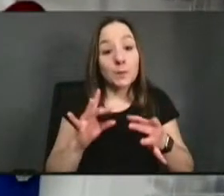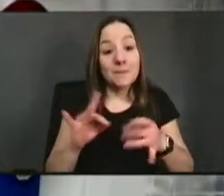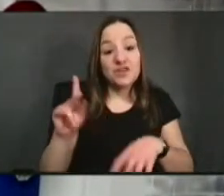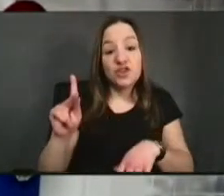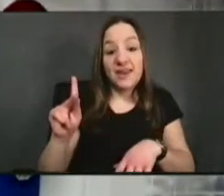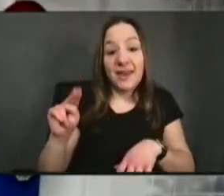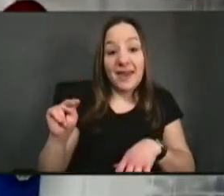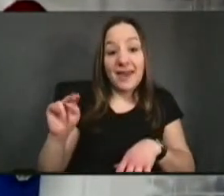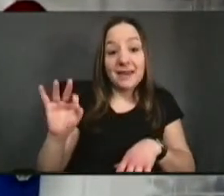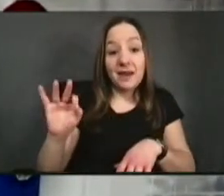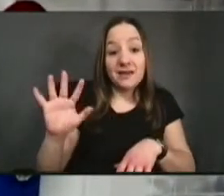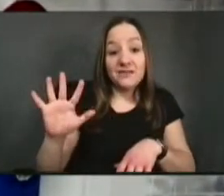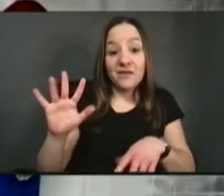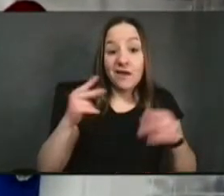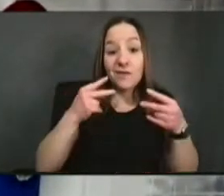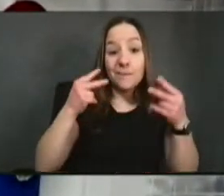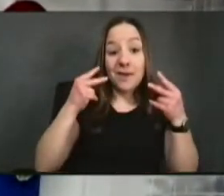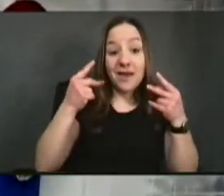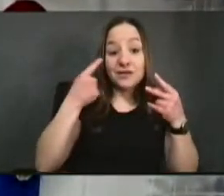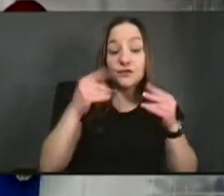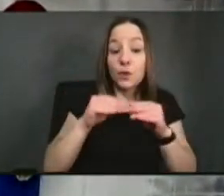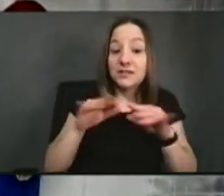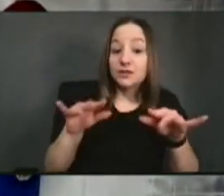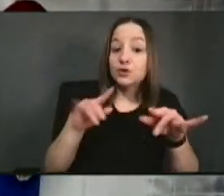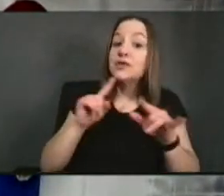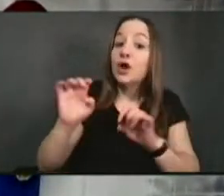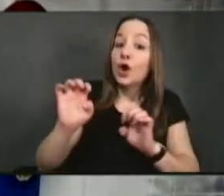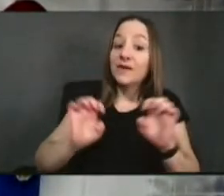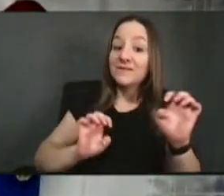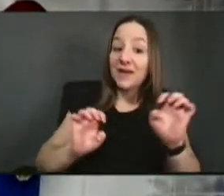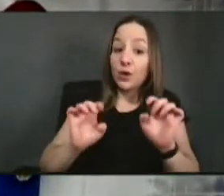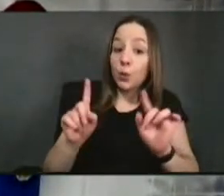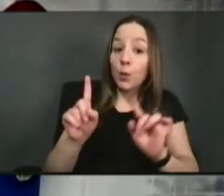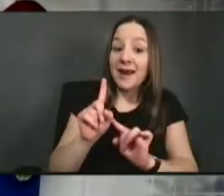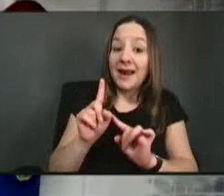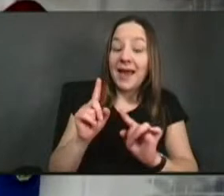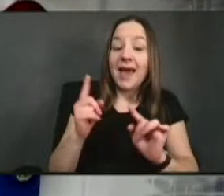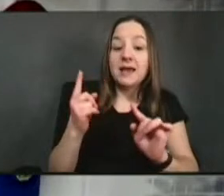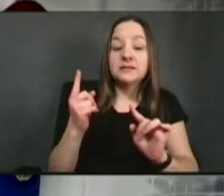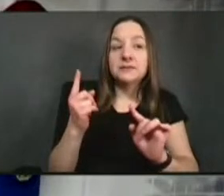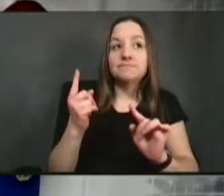wanted to highlight on the can 95 masks of for our distribution